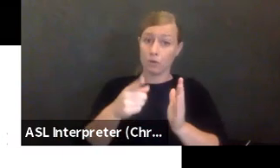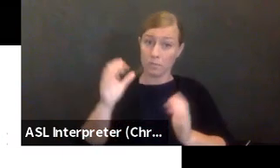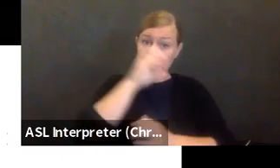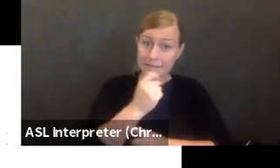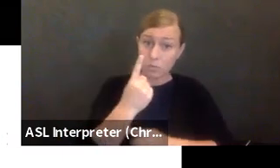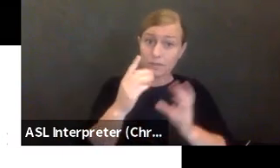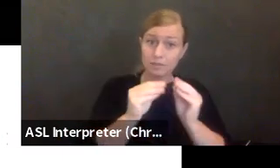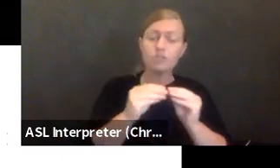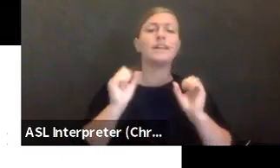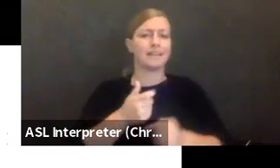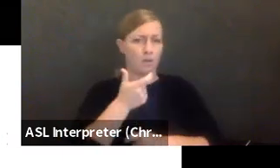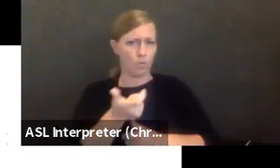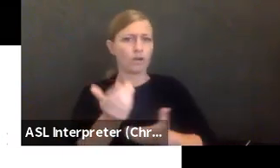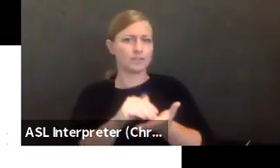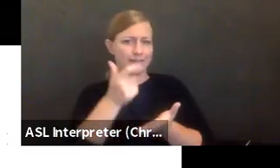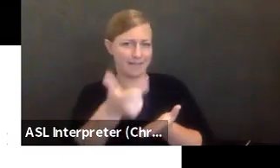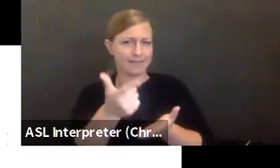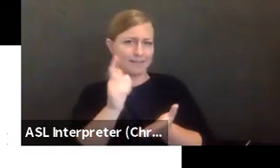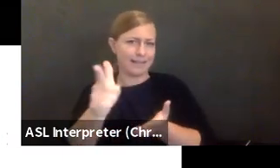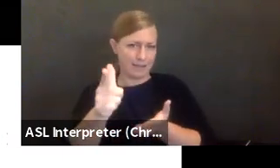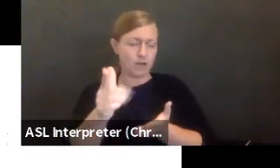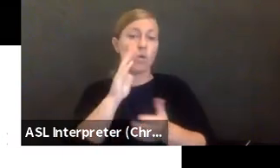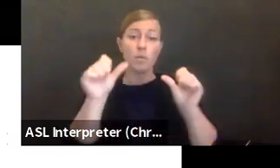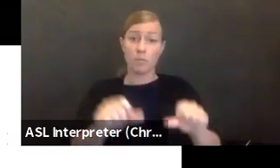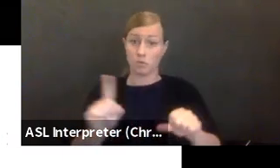and that is what we will be using to keep track of your record. So sit back and relax. You will also notice that the sessions are being recorded